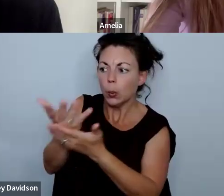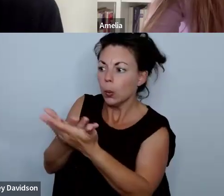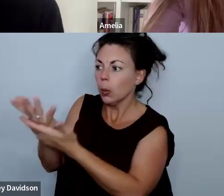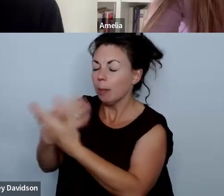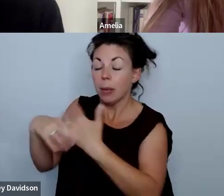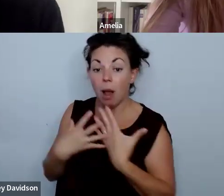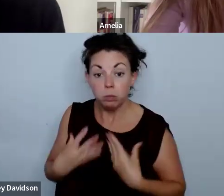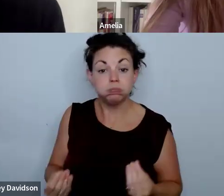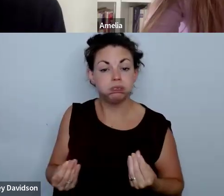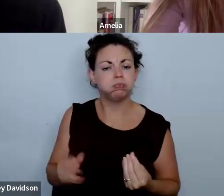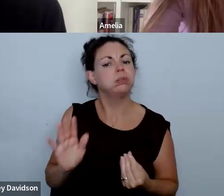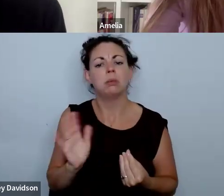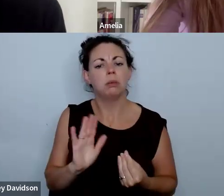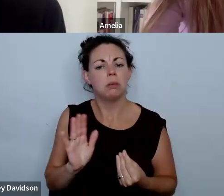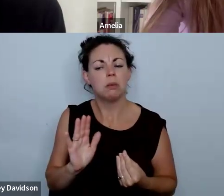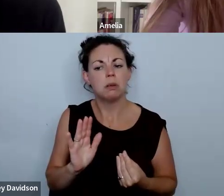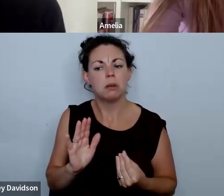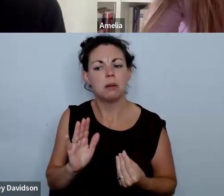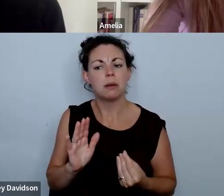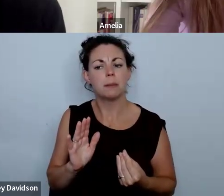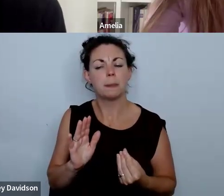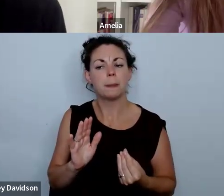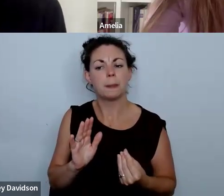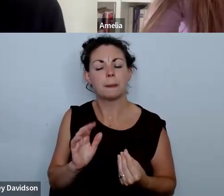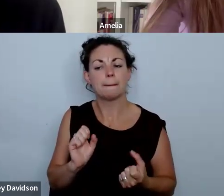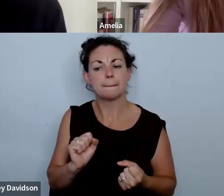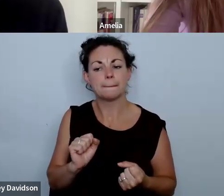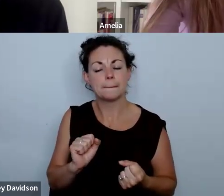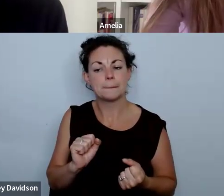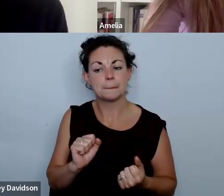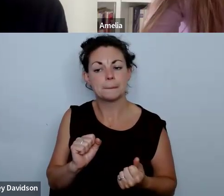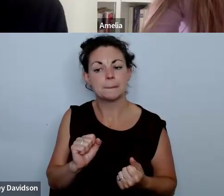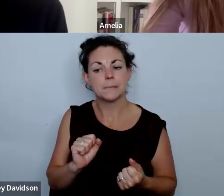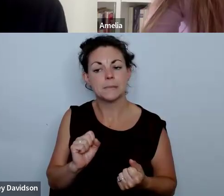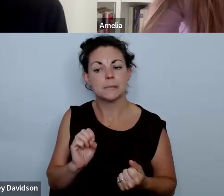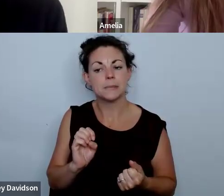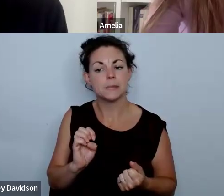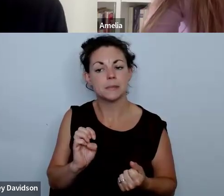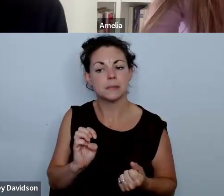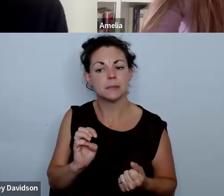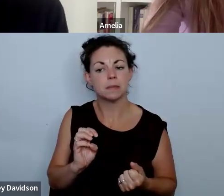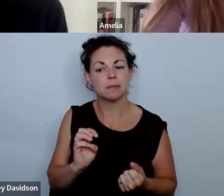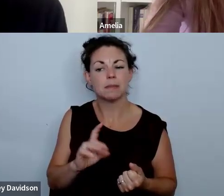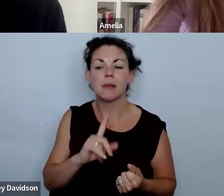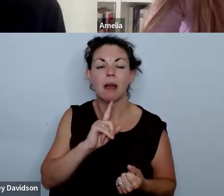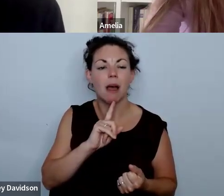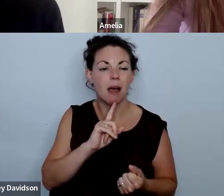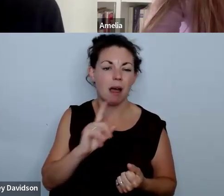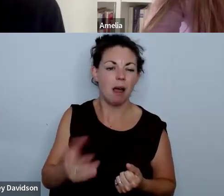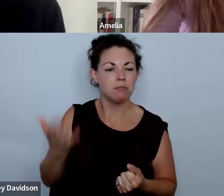kind of pure policy, policy is kind of always, even when a think tank engages in it, an aspect of another sector,